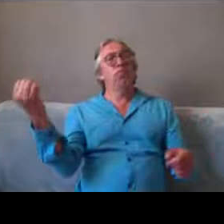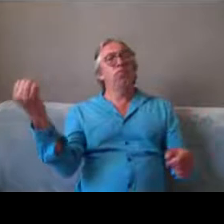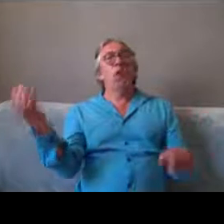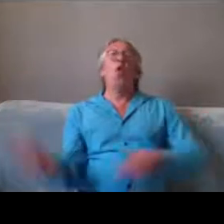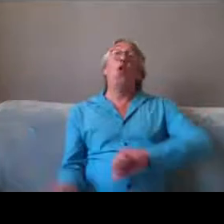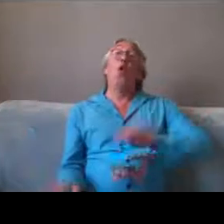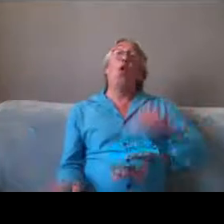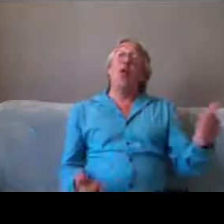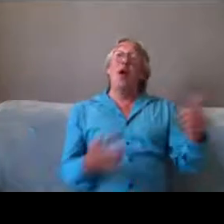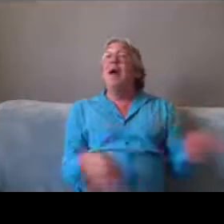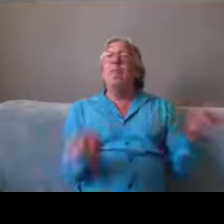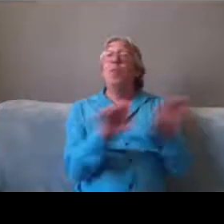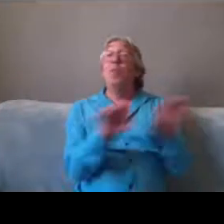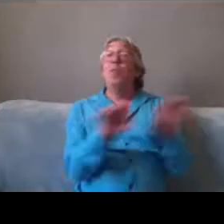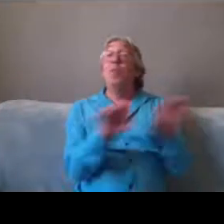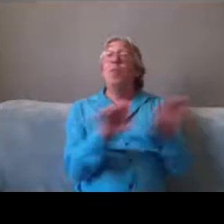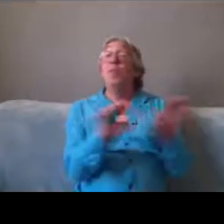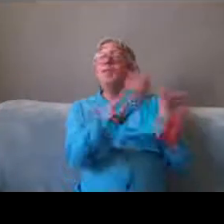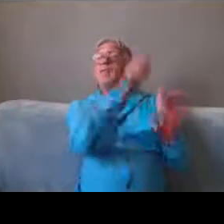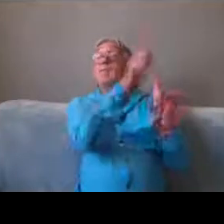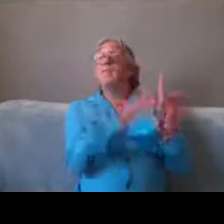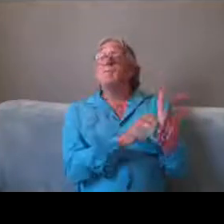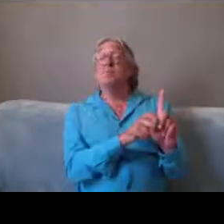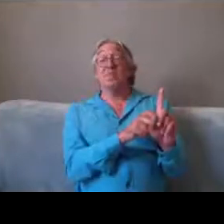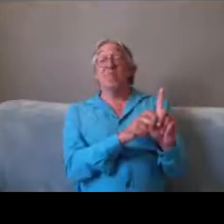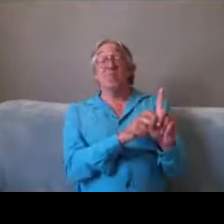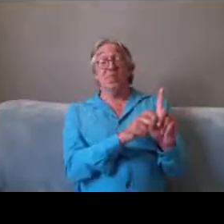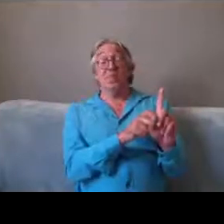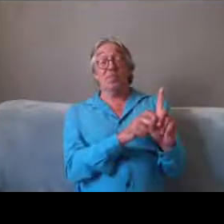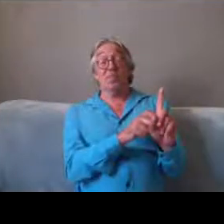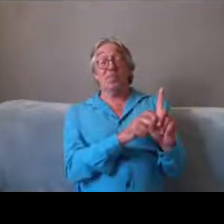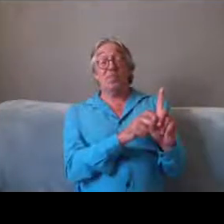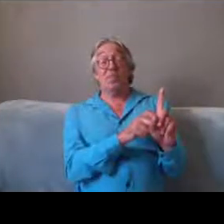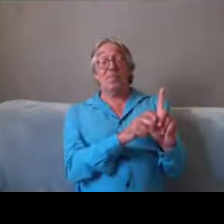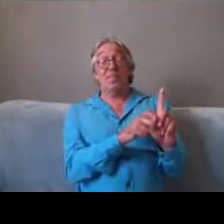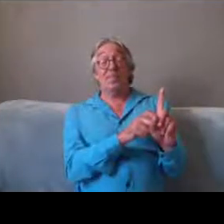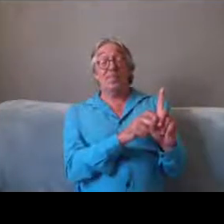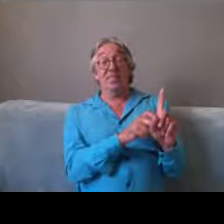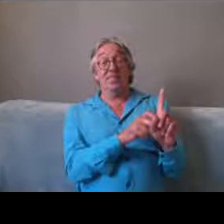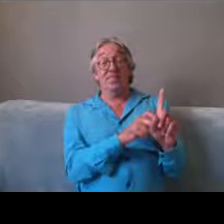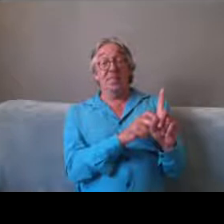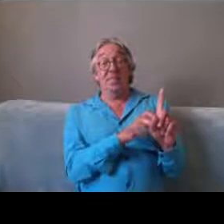however they aren't built in terms of structure under the key actions.